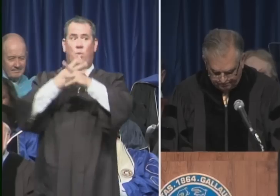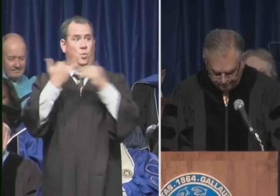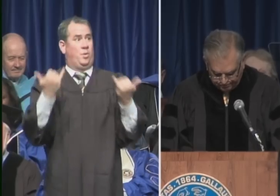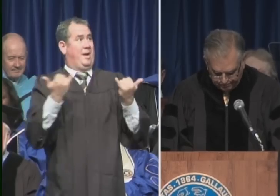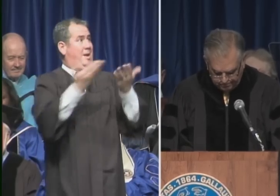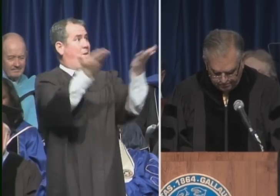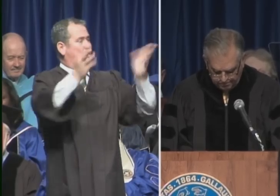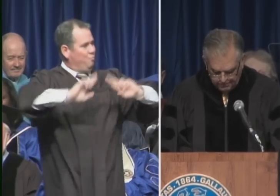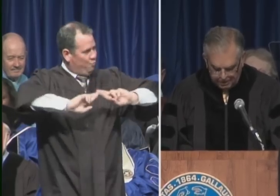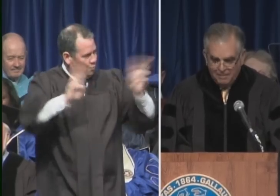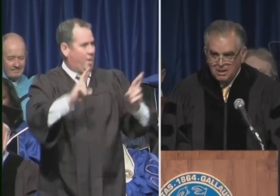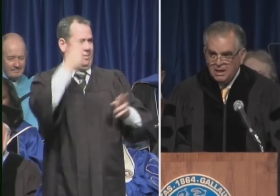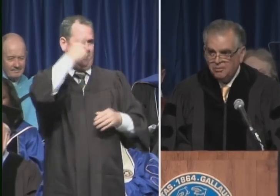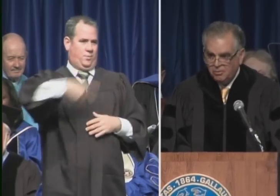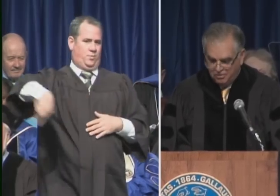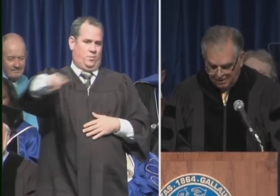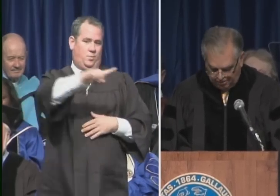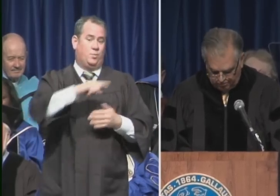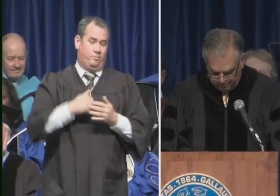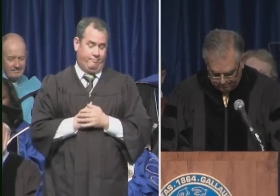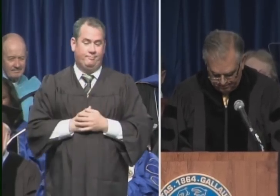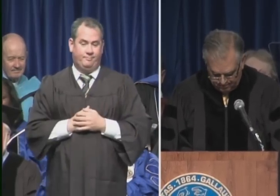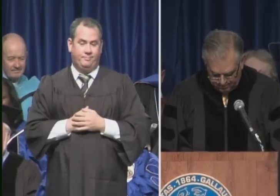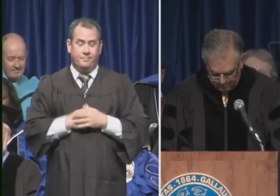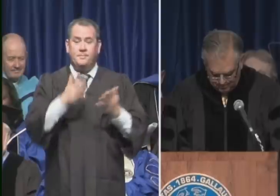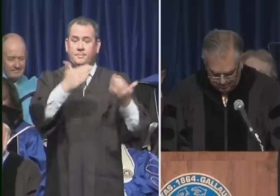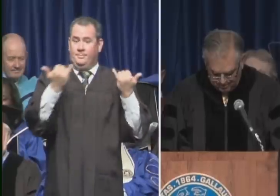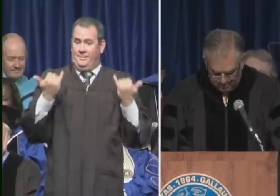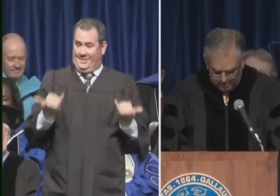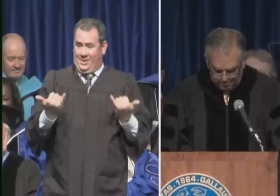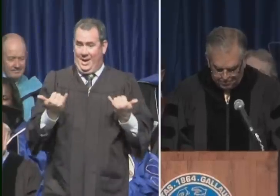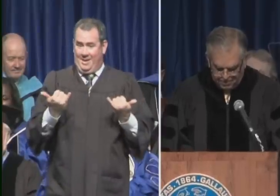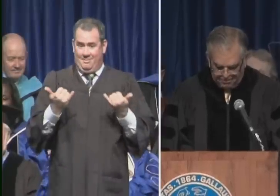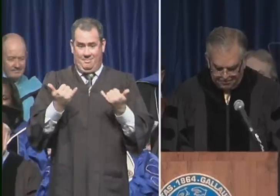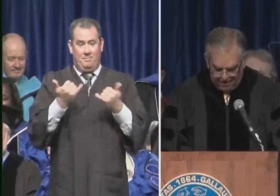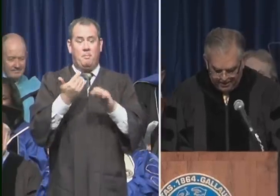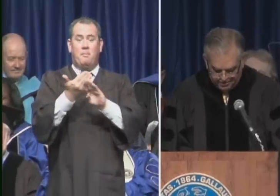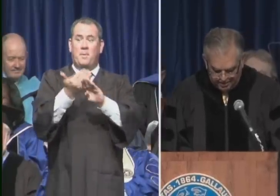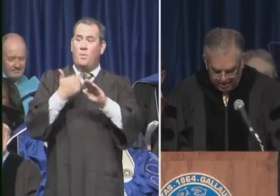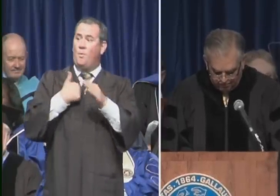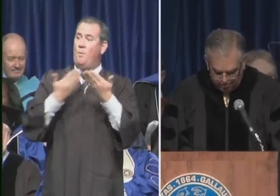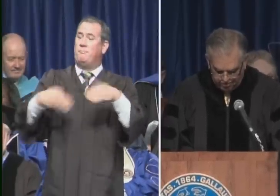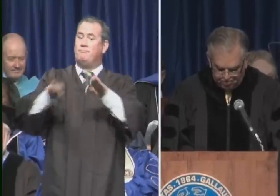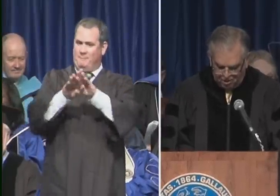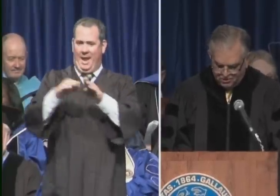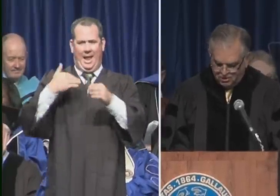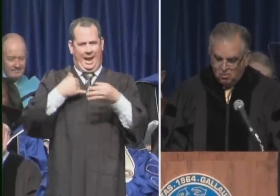Let me end with this: With some advice that I've learned across the course